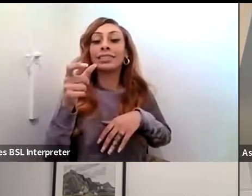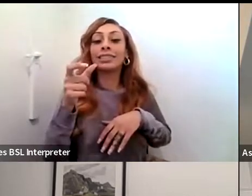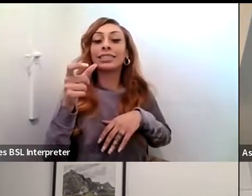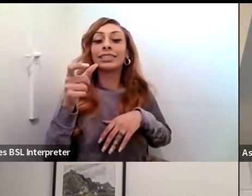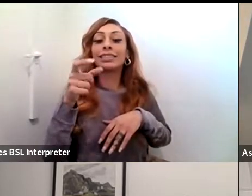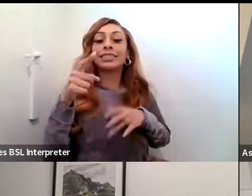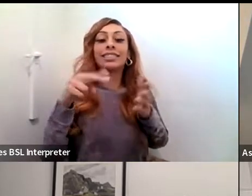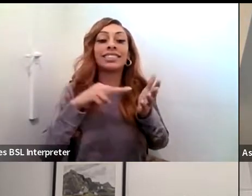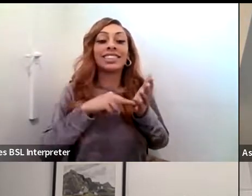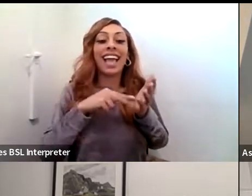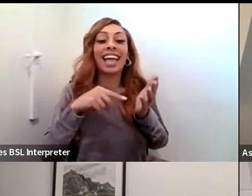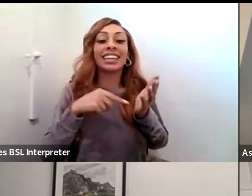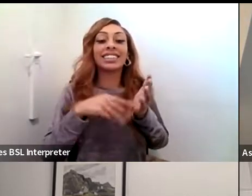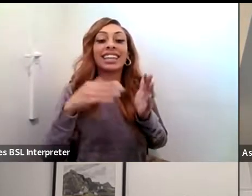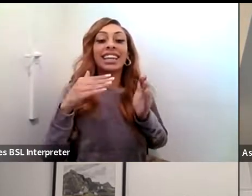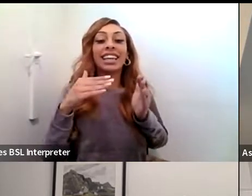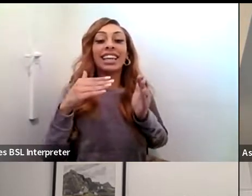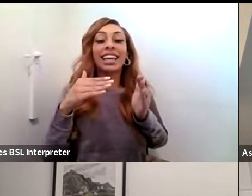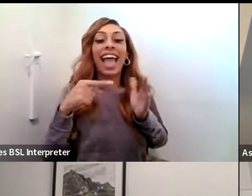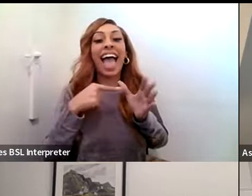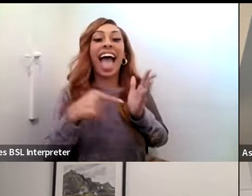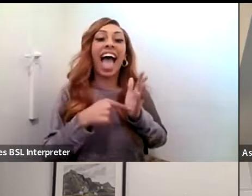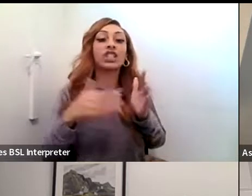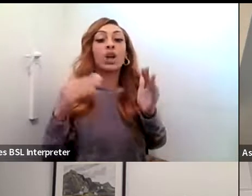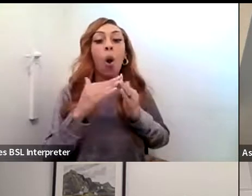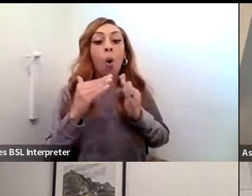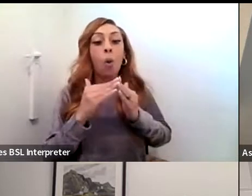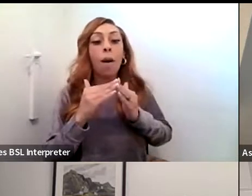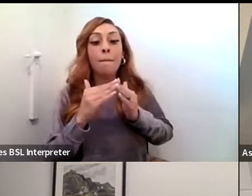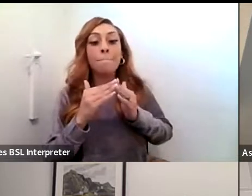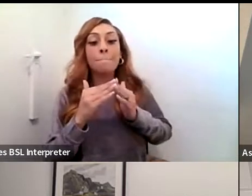when they were on YouTube, and you were seeing audiences from all around the world